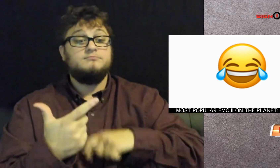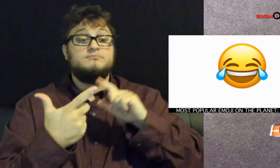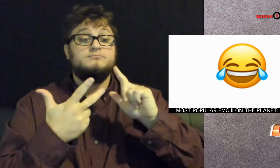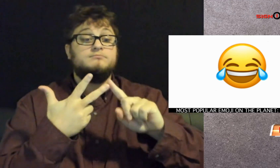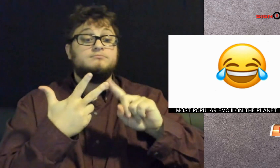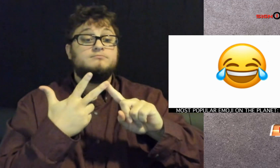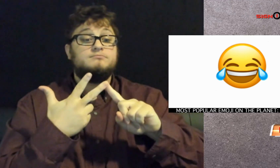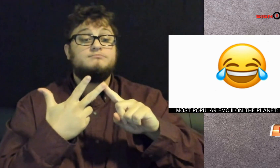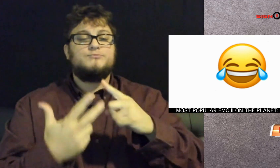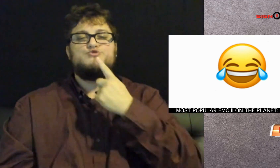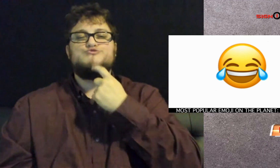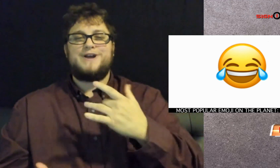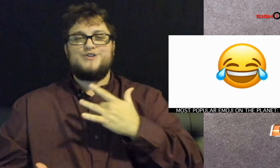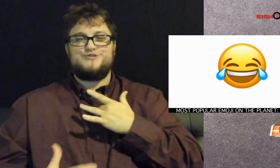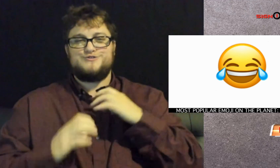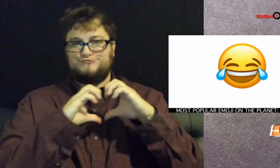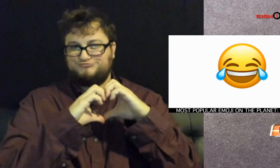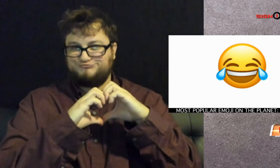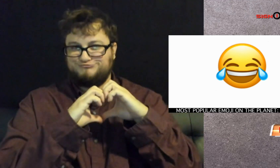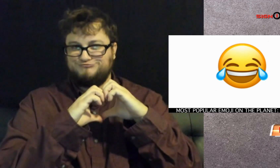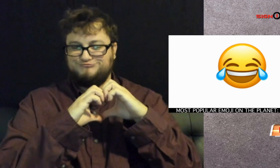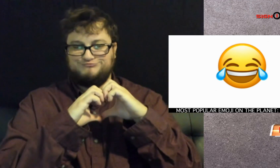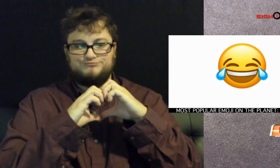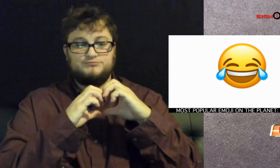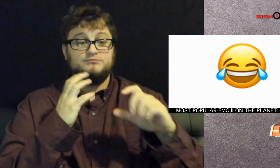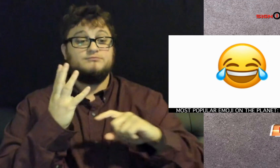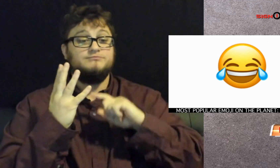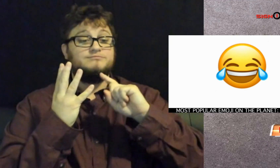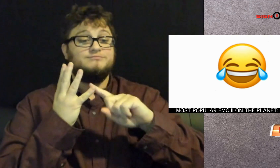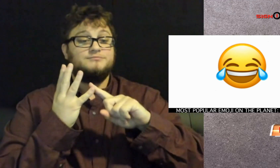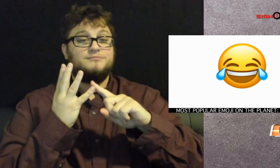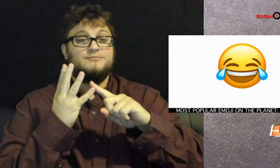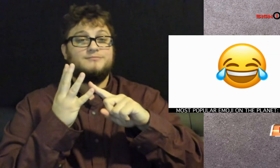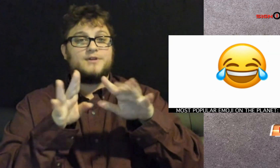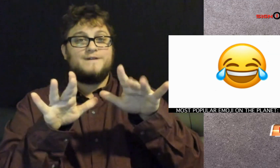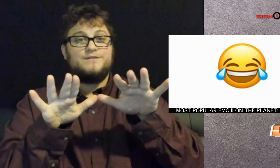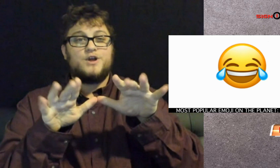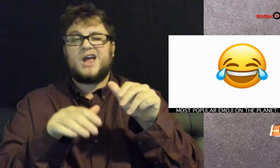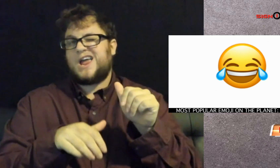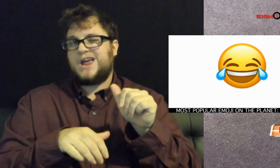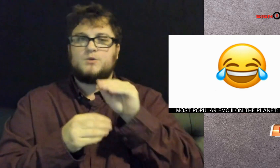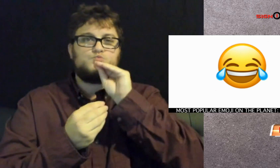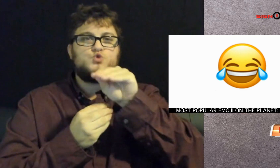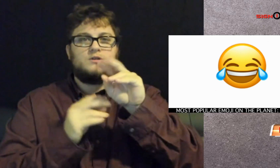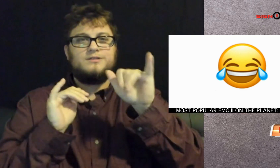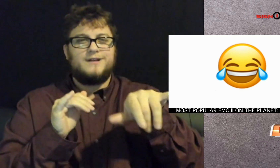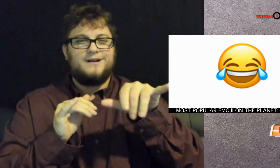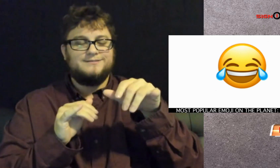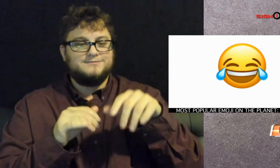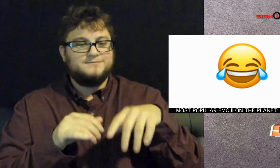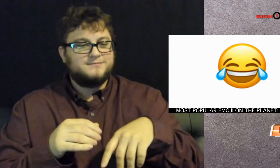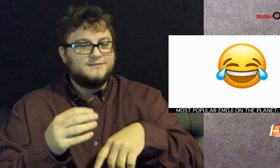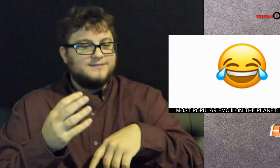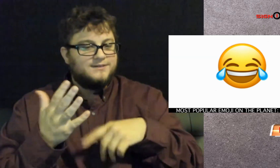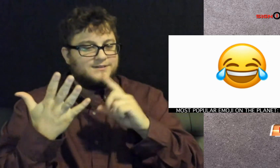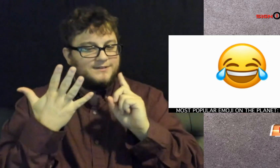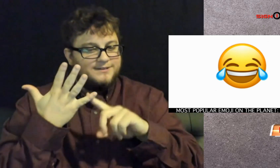the thumbs up emoji came in second followed by the red heart emoji in third the flirtatious